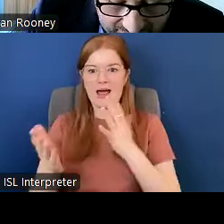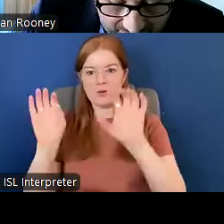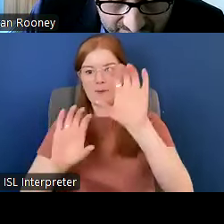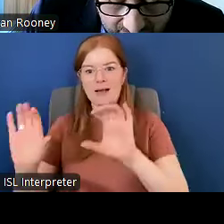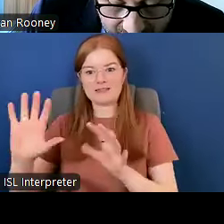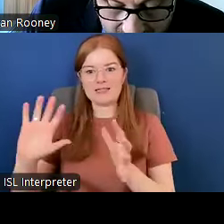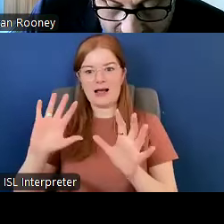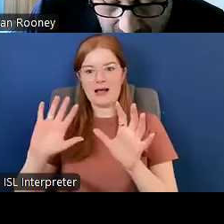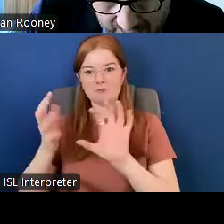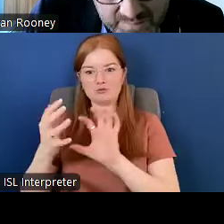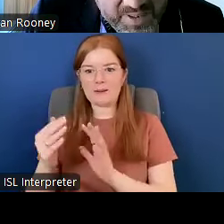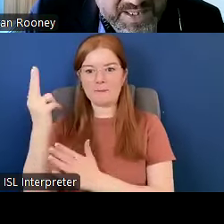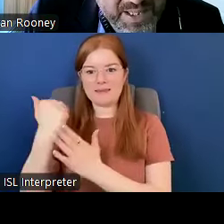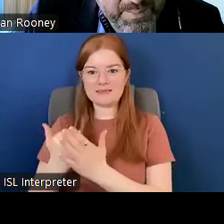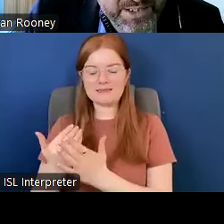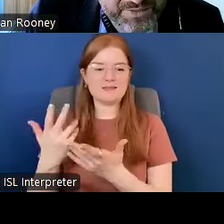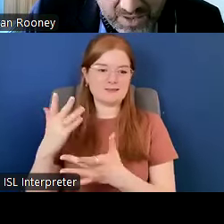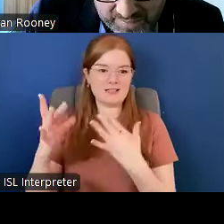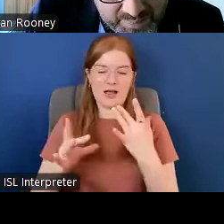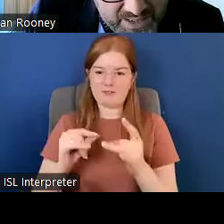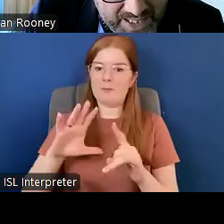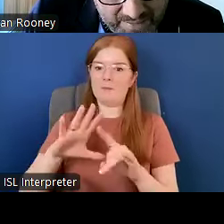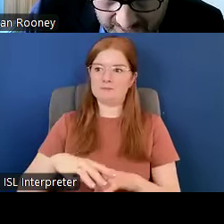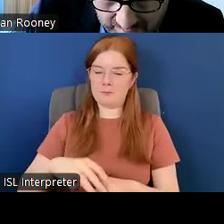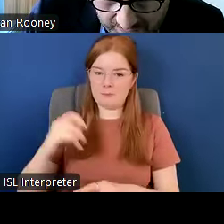paintings, and to maximize the impact of colour. It's particularly evident in the